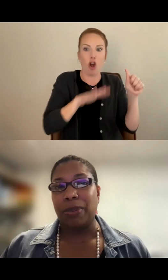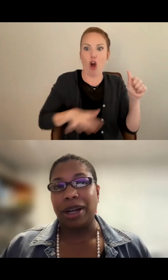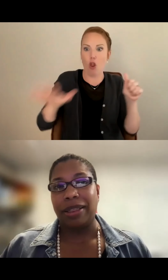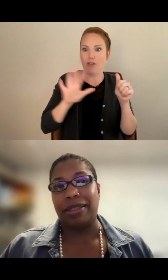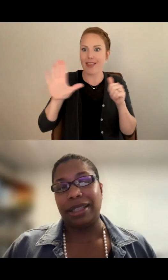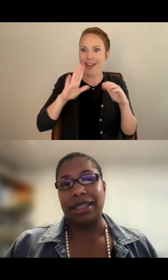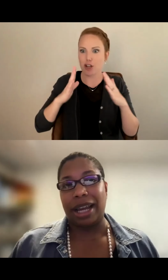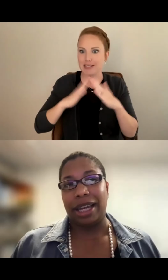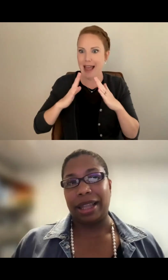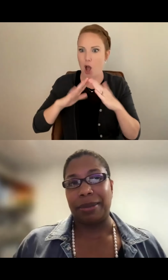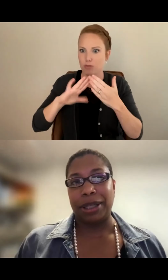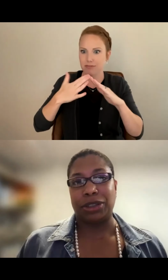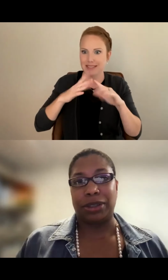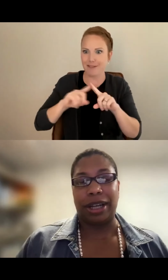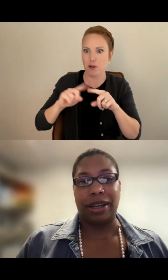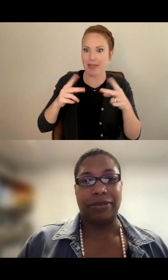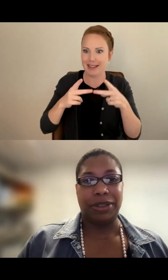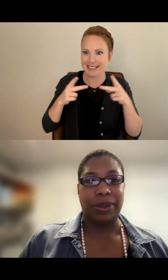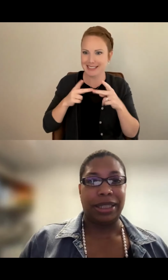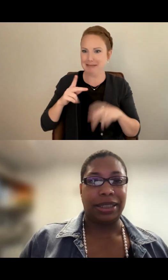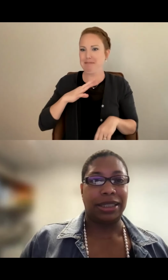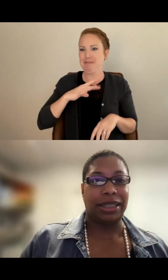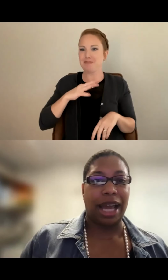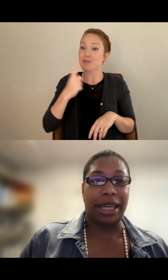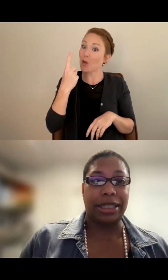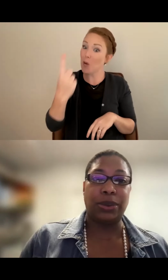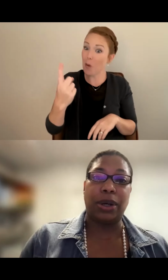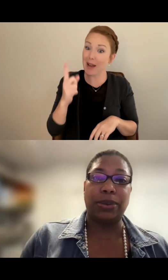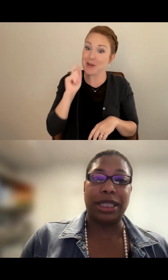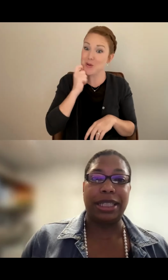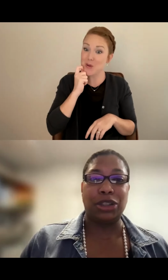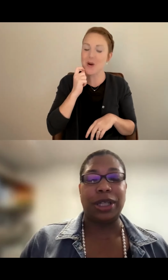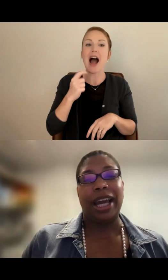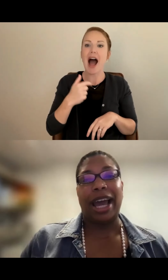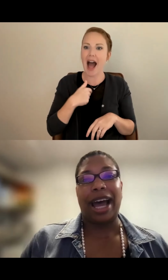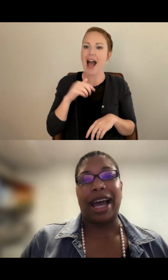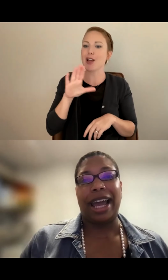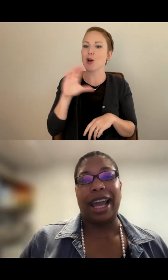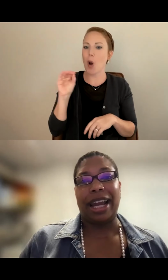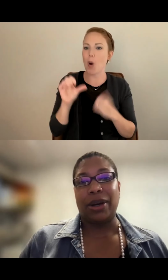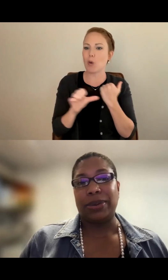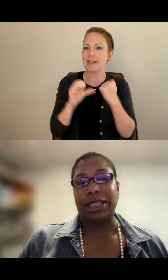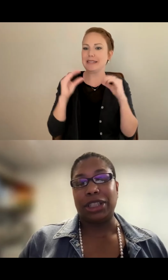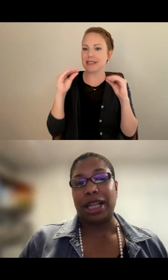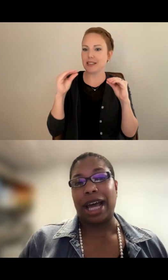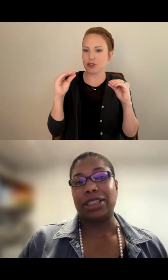One of the things I get the pleasure of doing is I get to co-teach and I co-teach a class